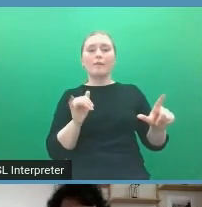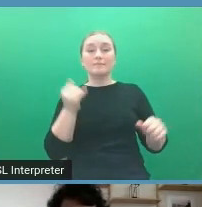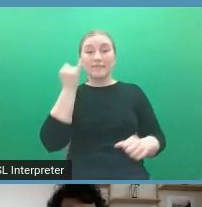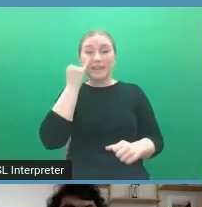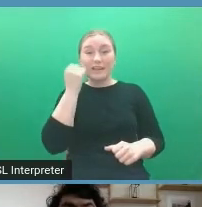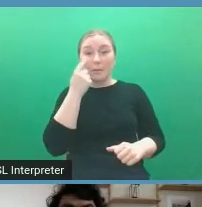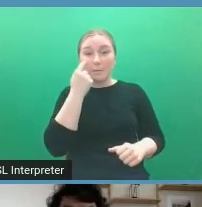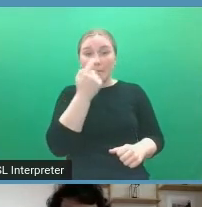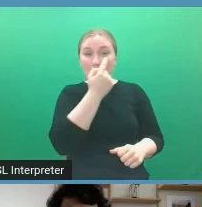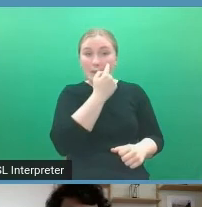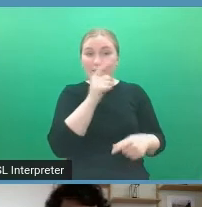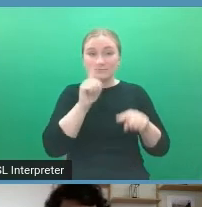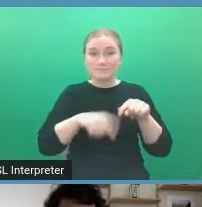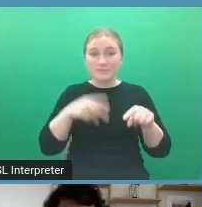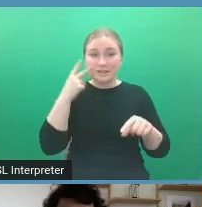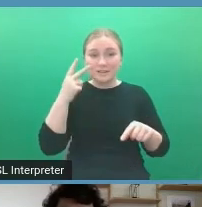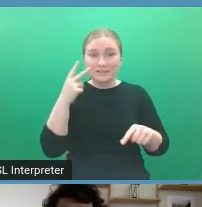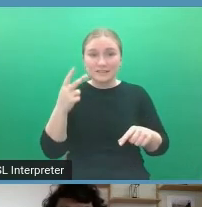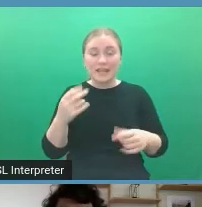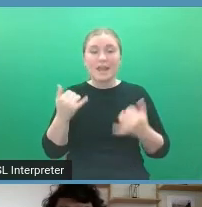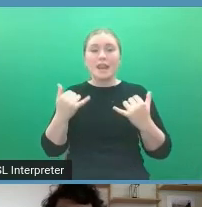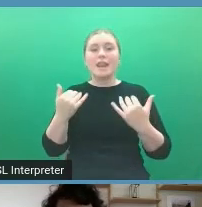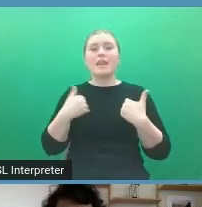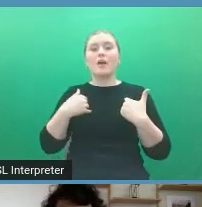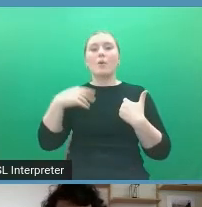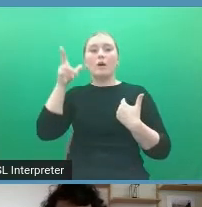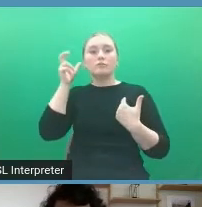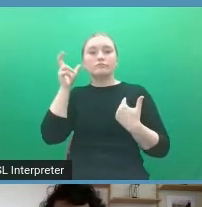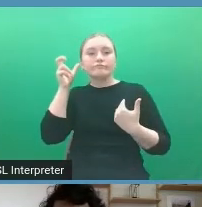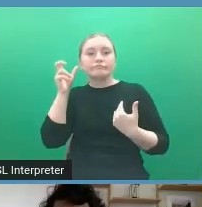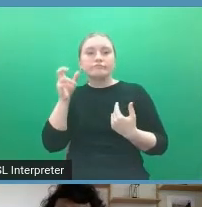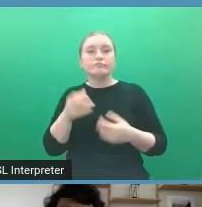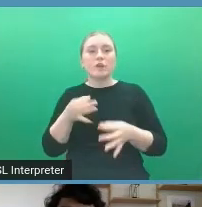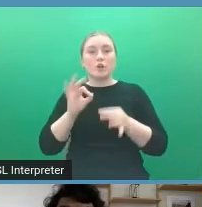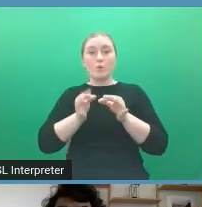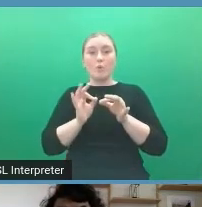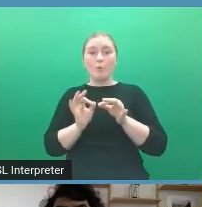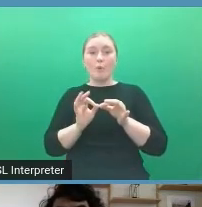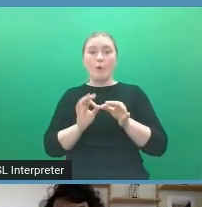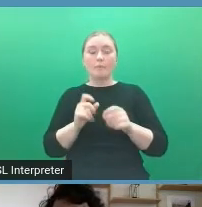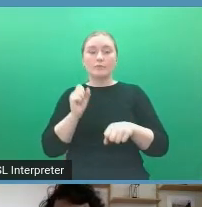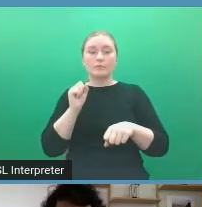to add supplemental interpretation. If you can see the details, there's little blue hot spots